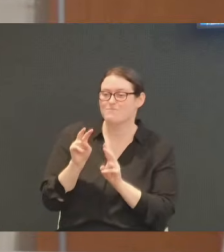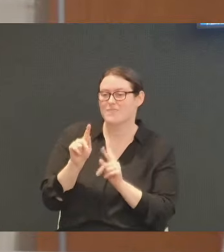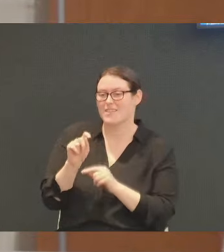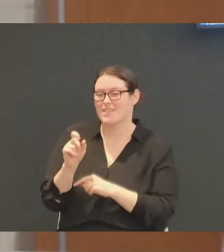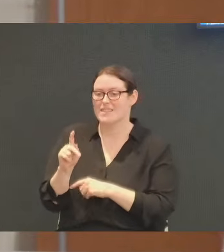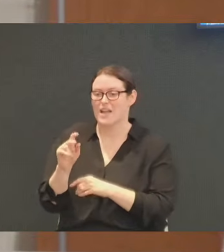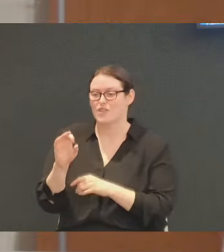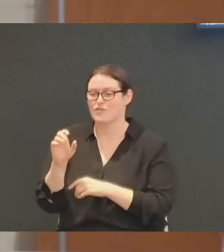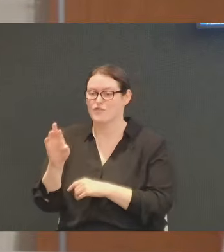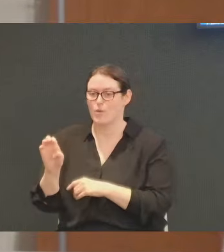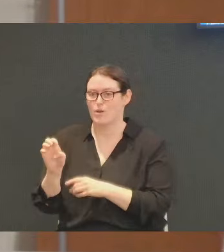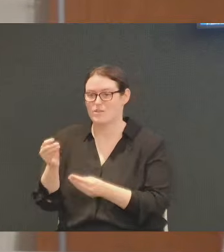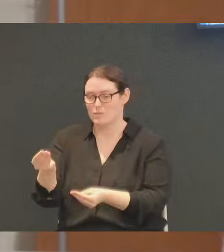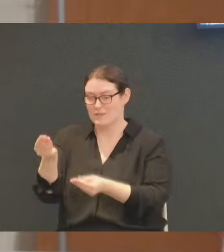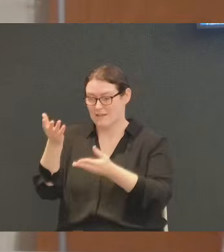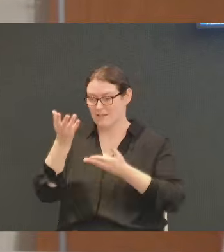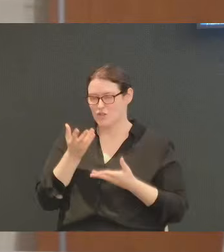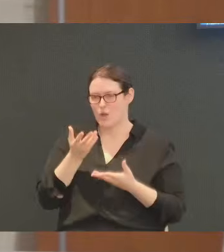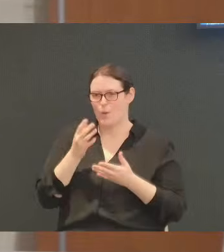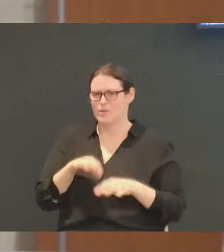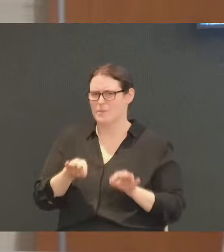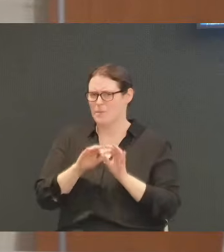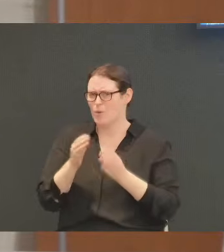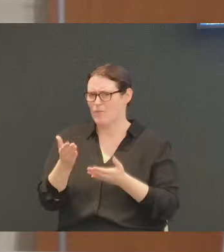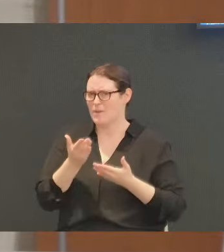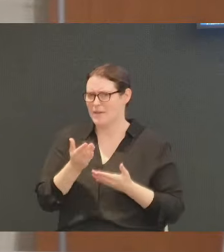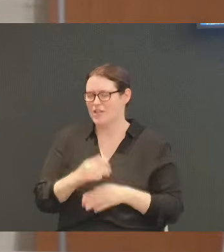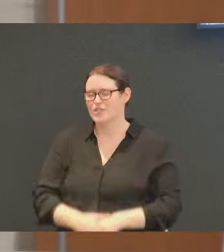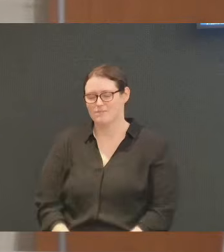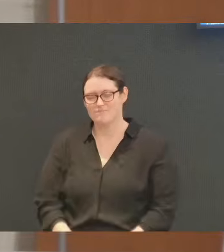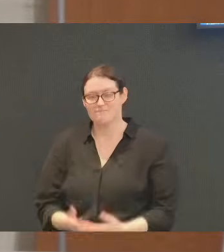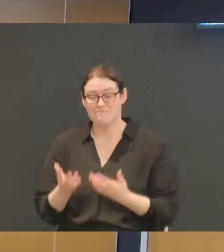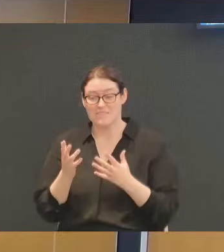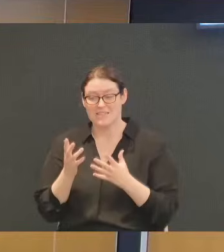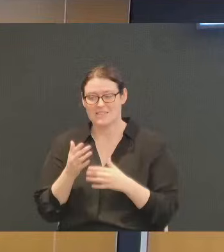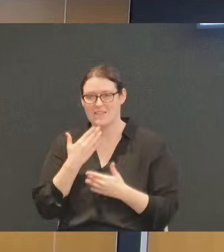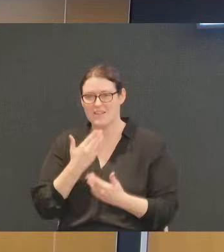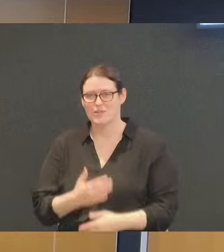providing us with some important recommendations. So that's all I have. Thank you. Thank you. Uh,